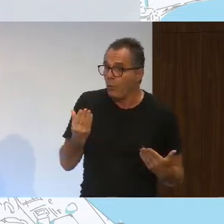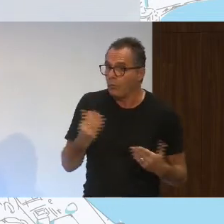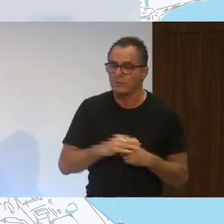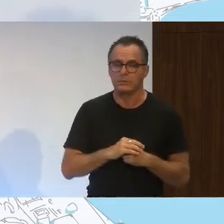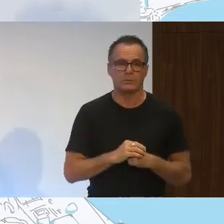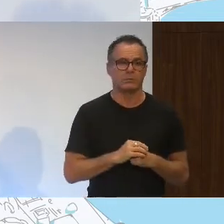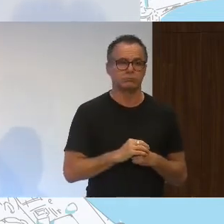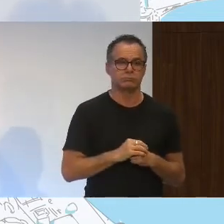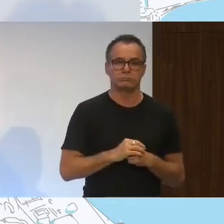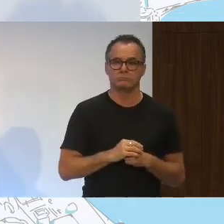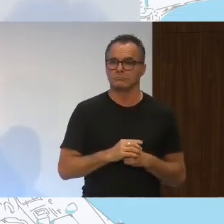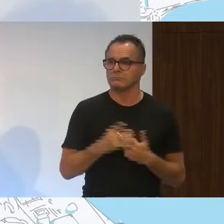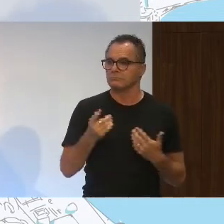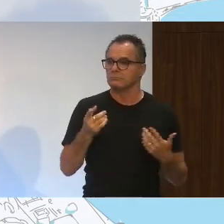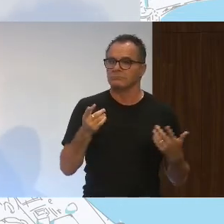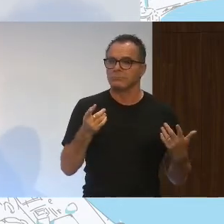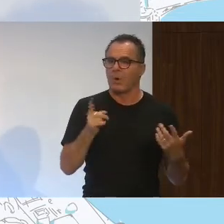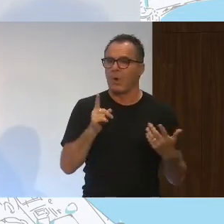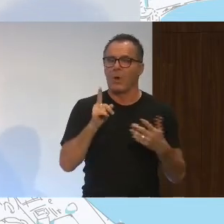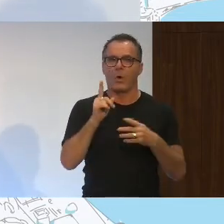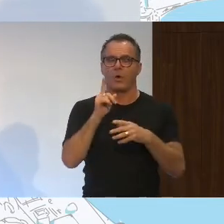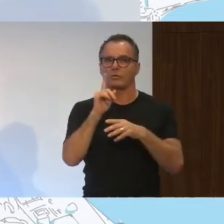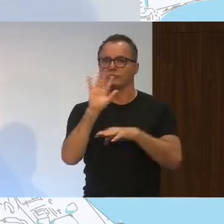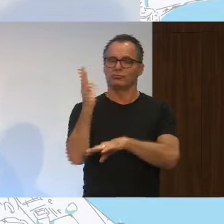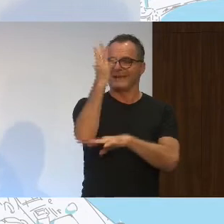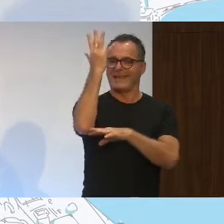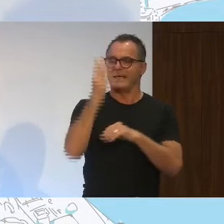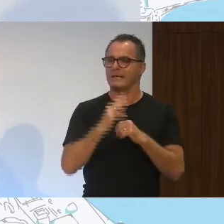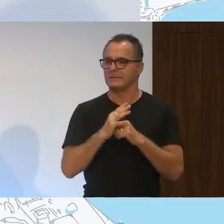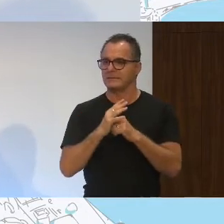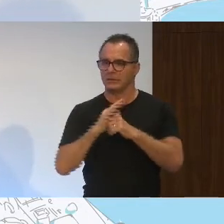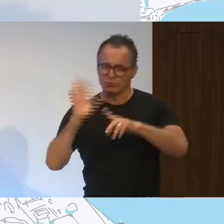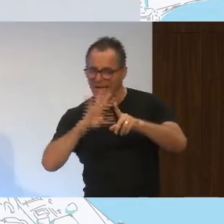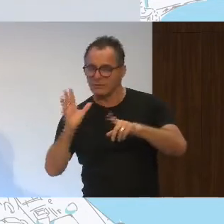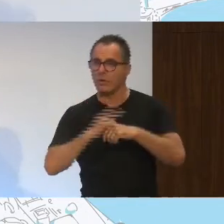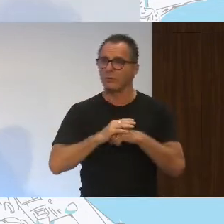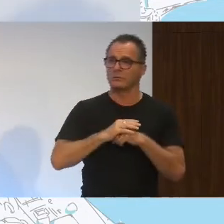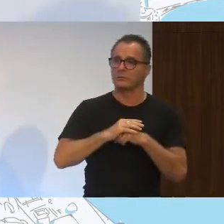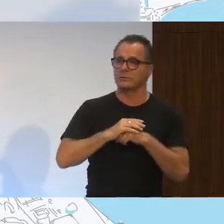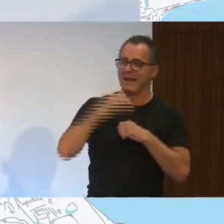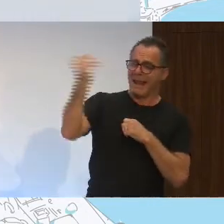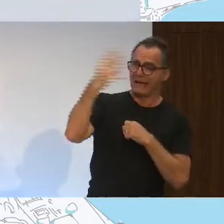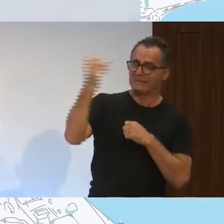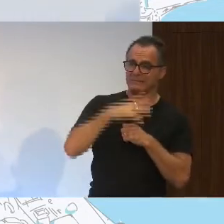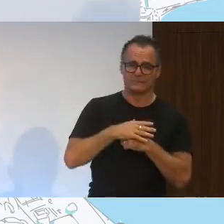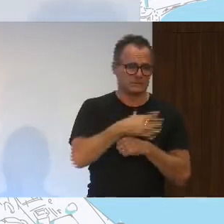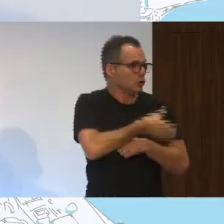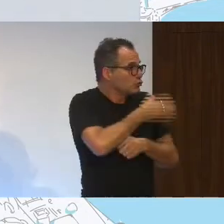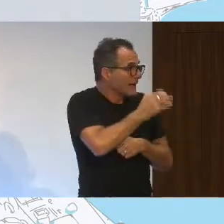or was it that I went past all those trees and the shadows and the strobing? Was it something I drank? How long ago? 24 hours.